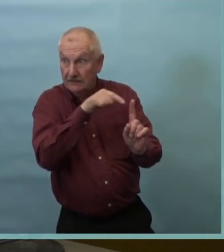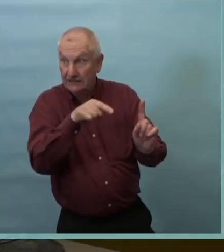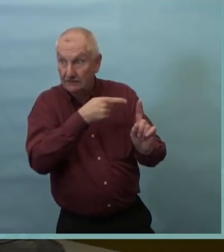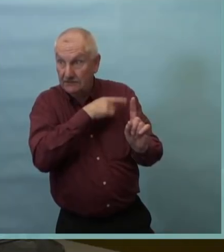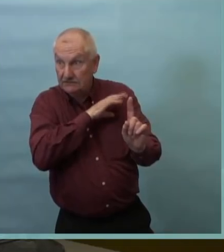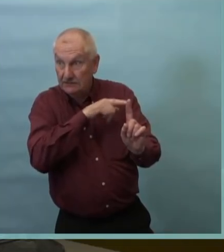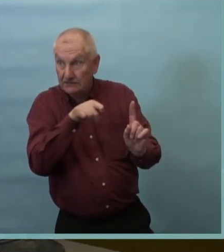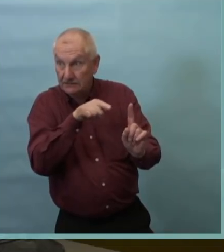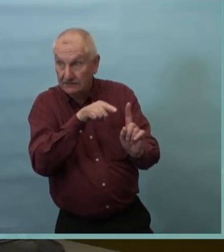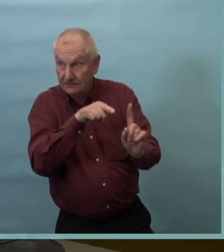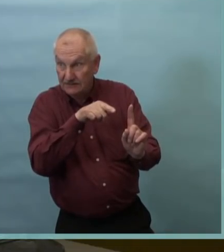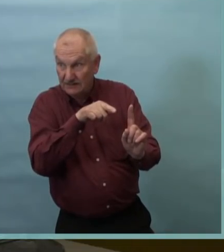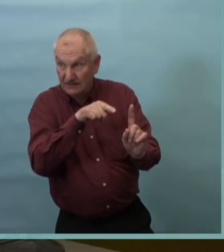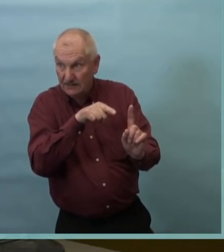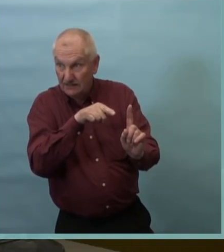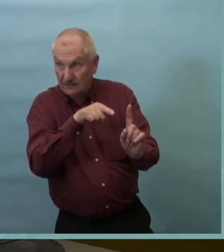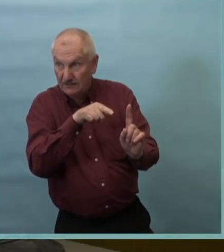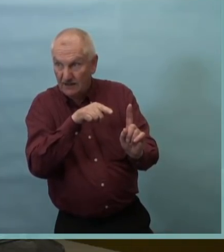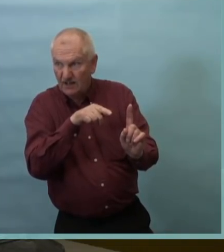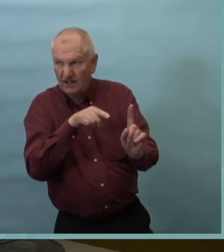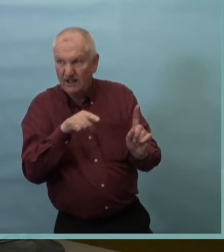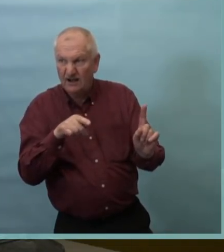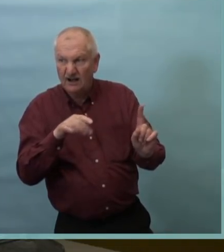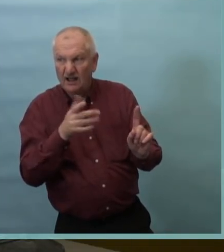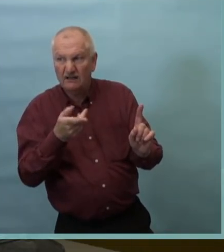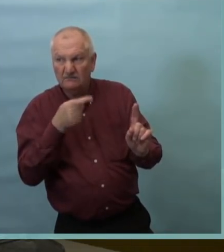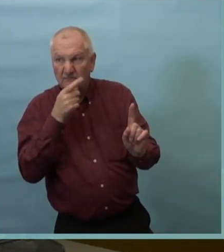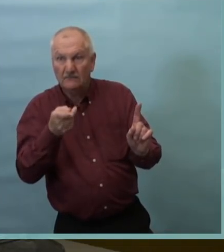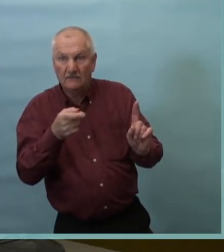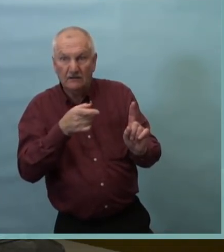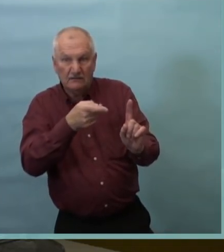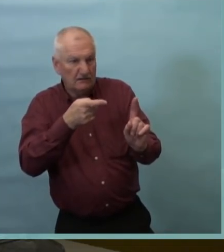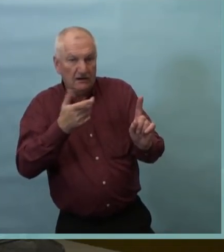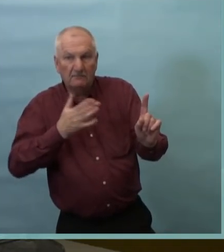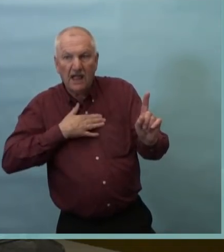our I guess the resident thing let's there's no not the only be there